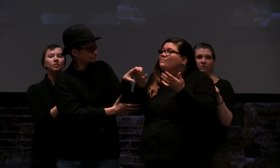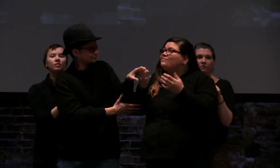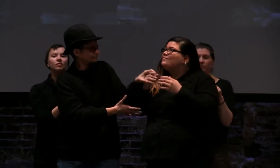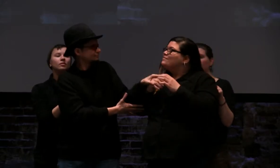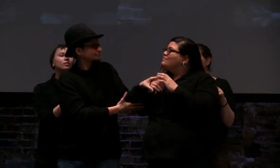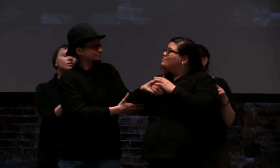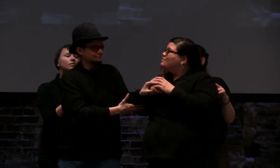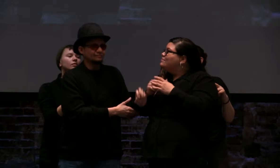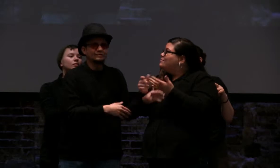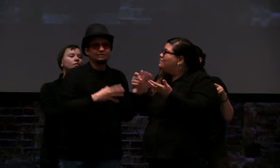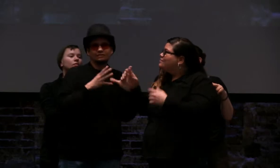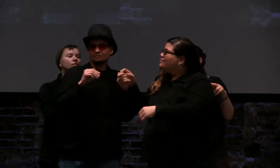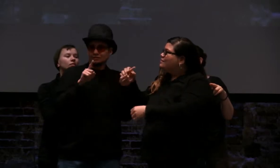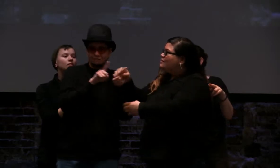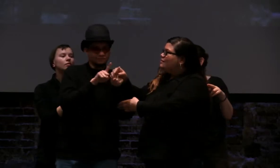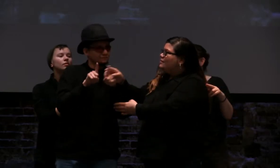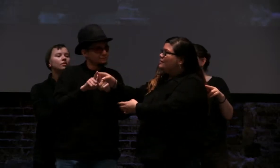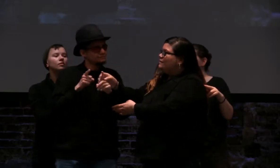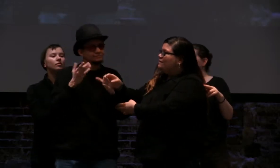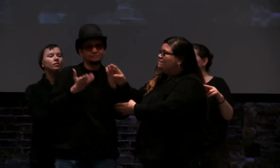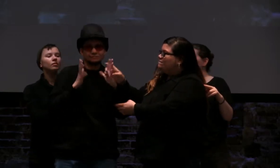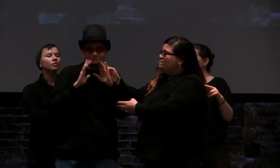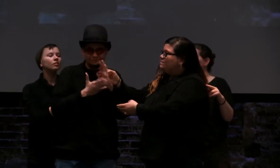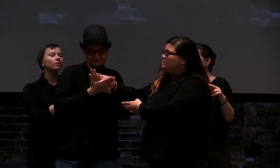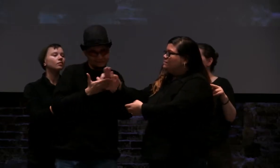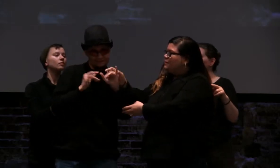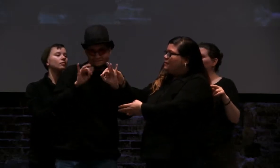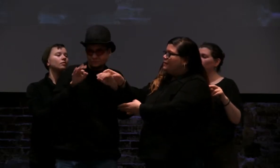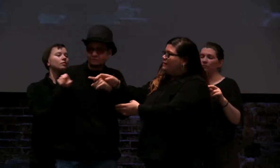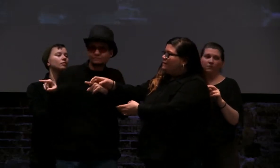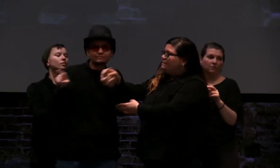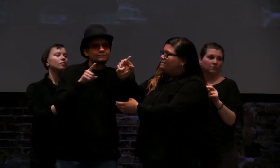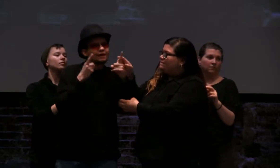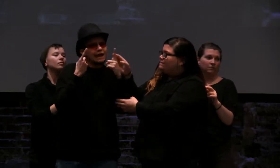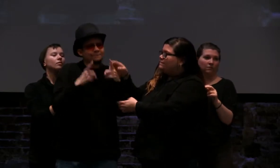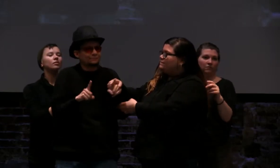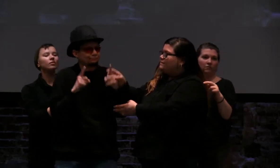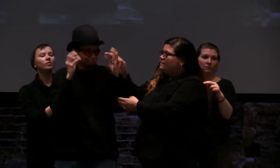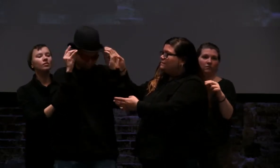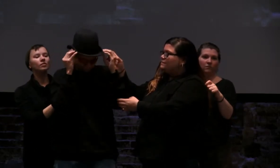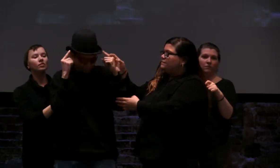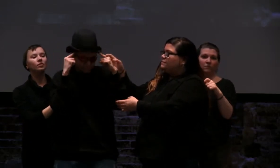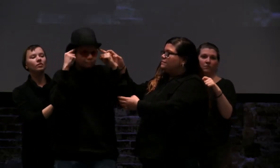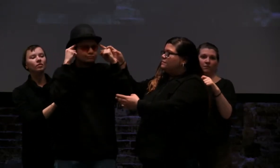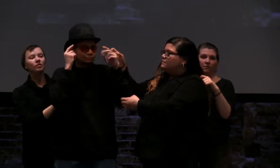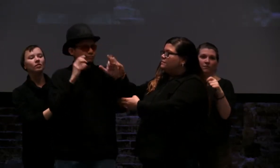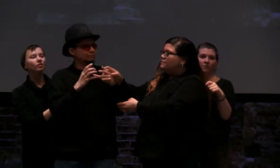making more films and creating more work together. [Male Interpreter 2] And also, if you happen